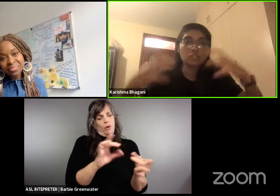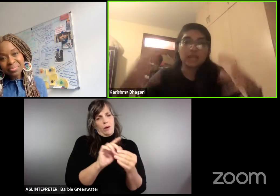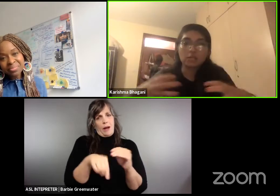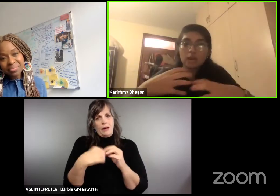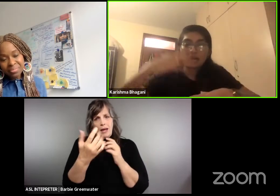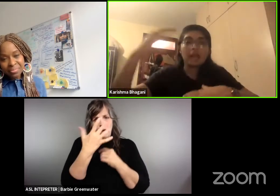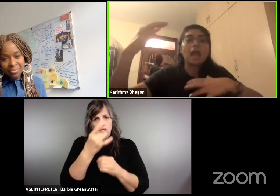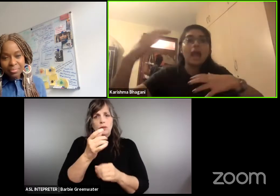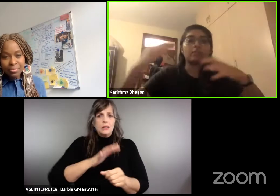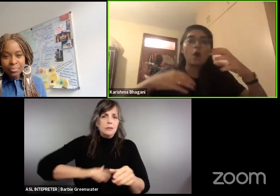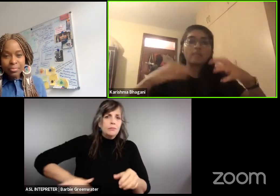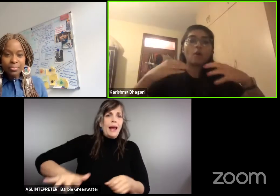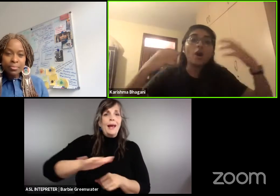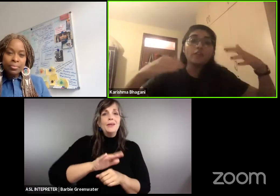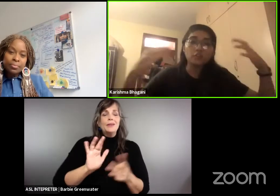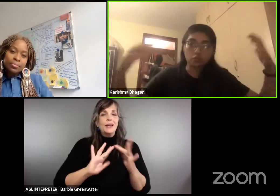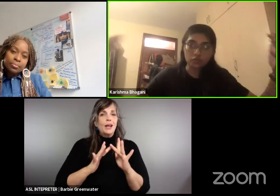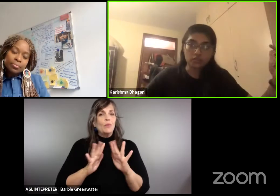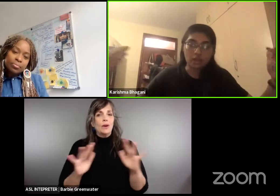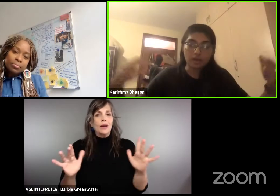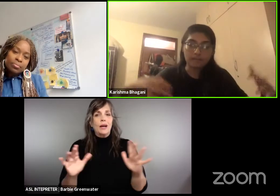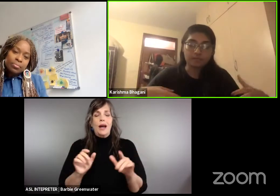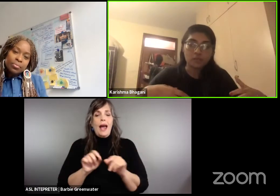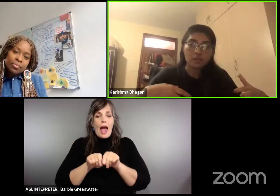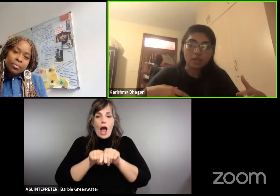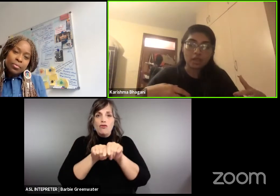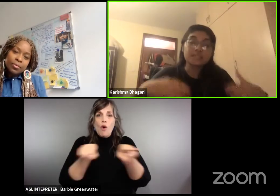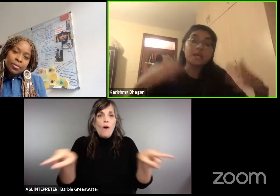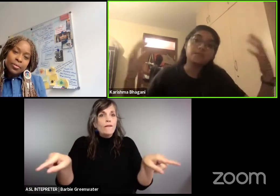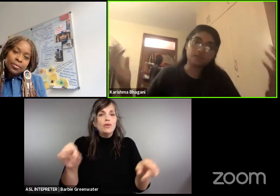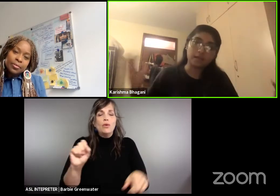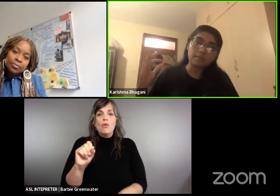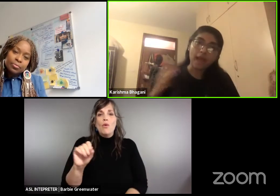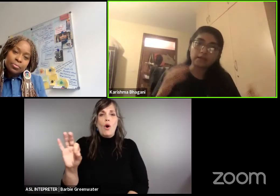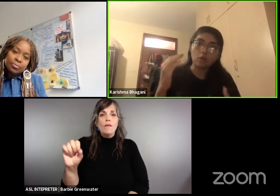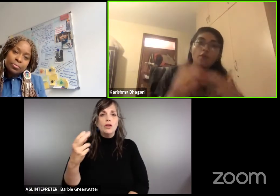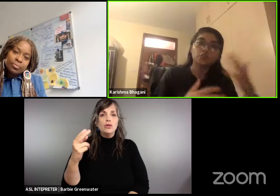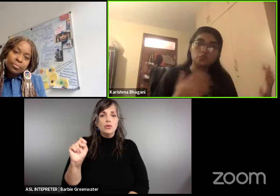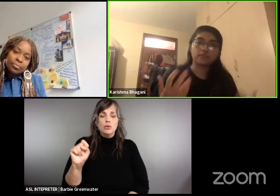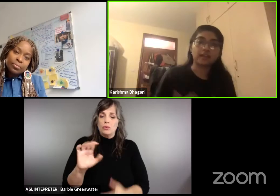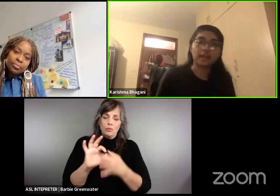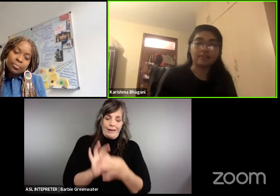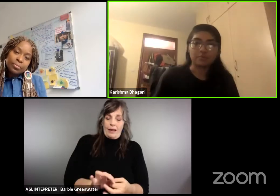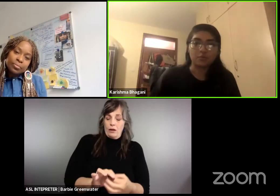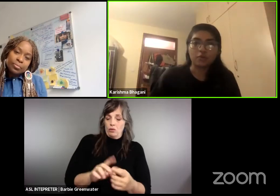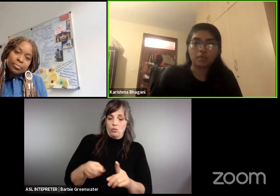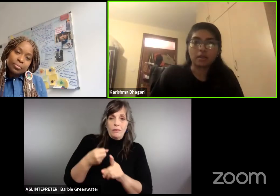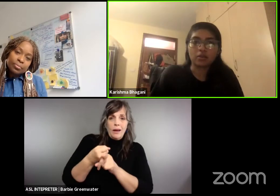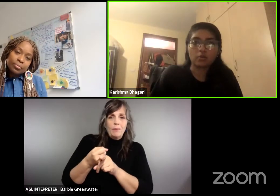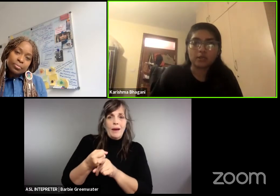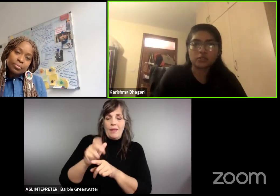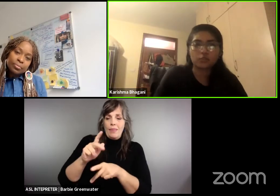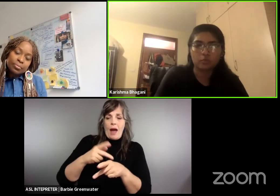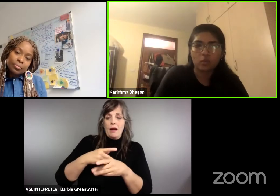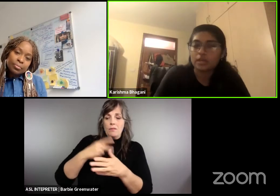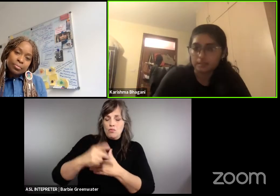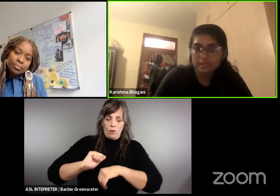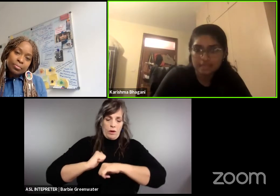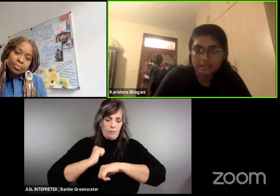and network and the offshoots in terms of impact, the offshoots of that kind of programming are always so rewarding to see.